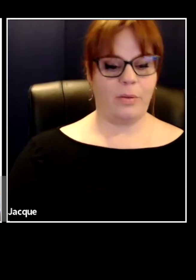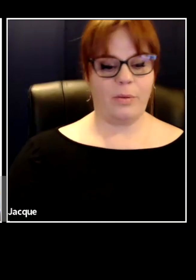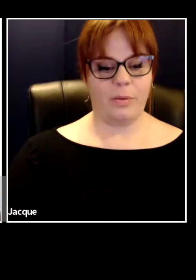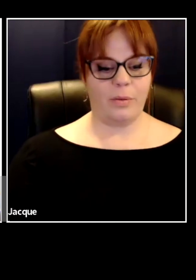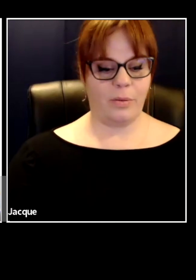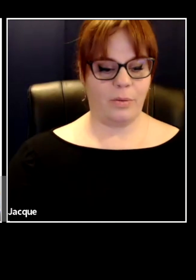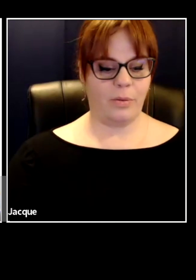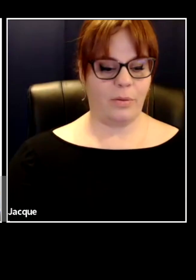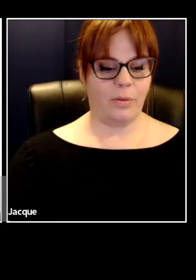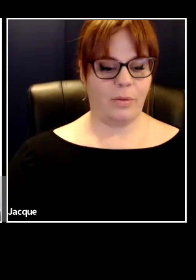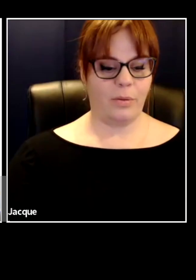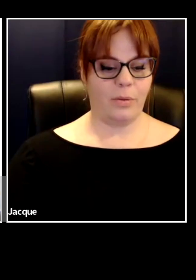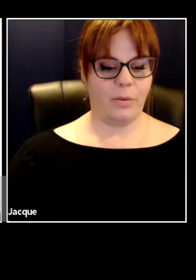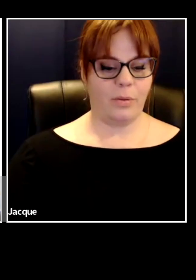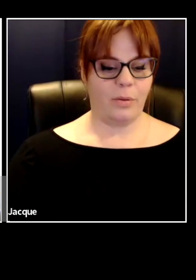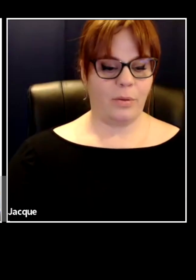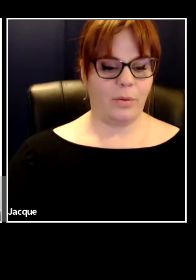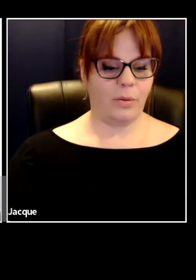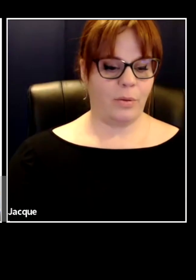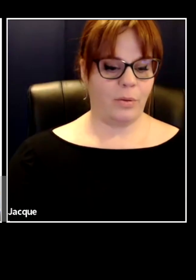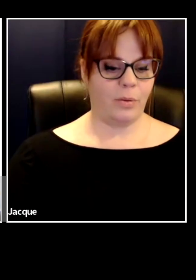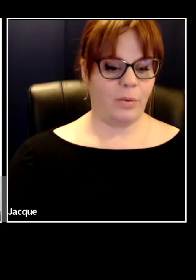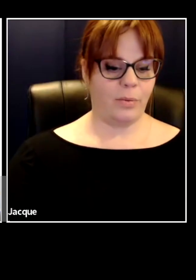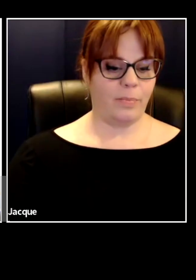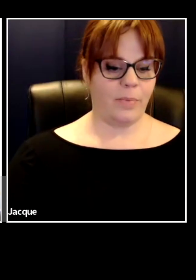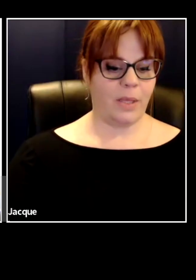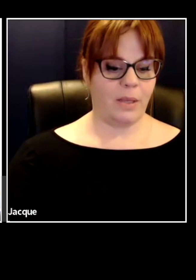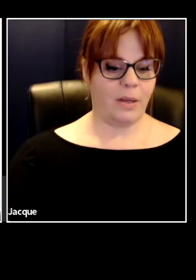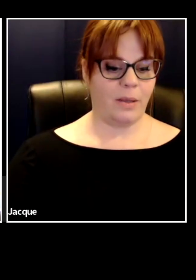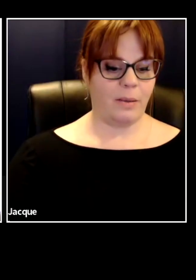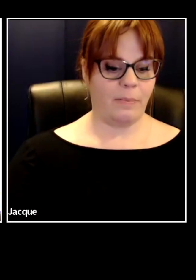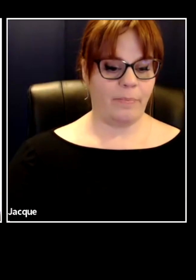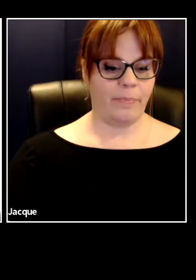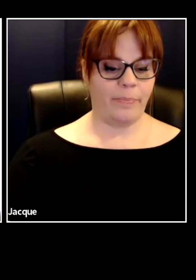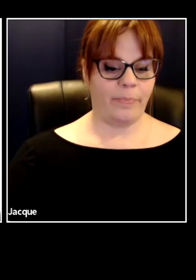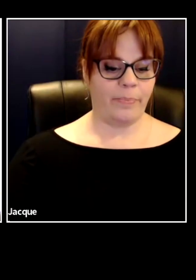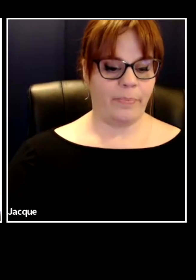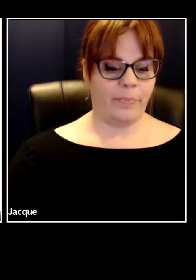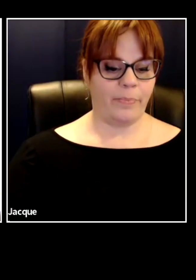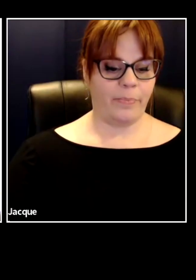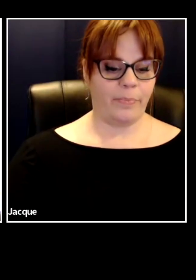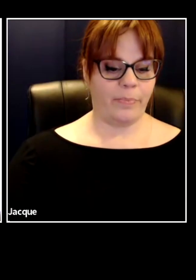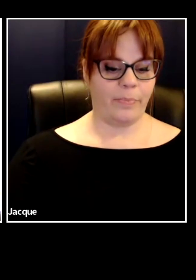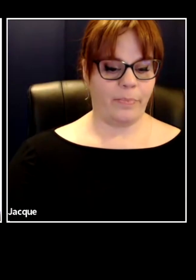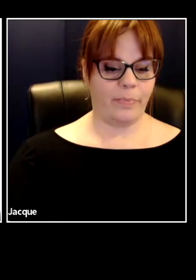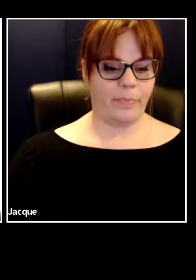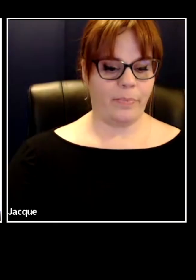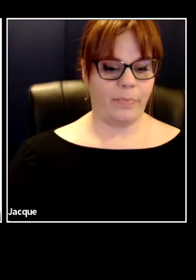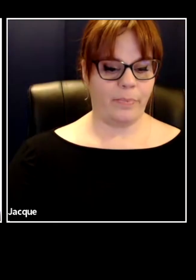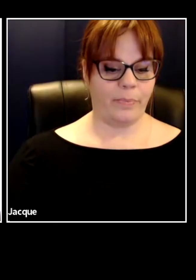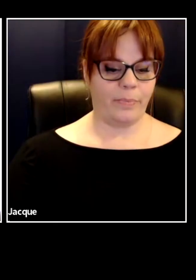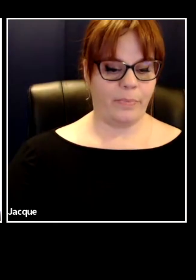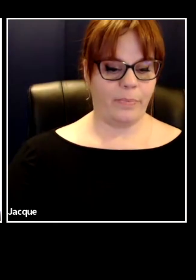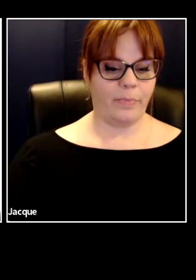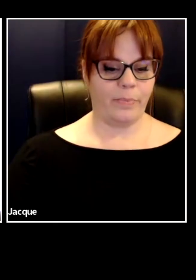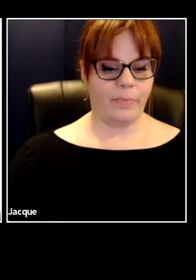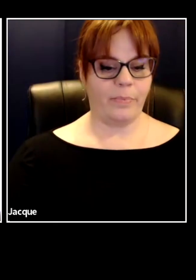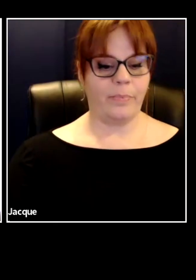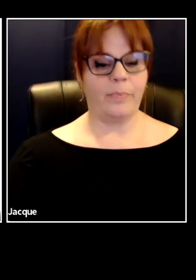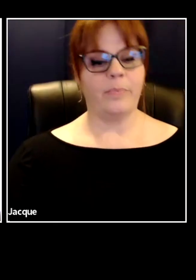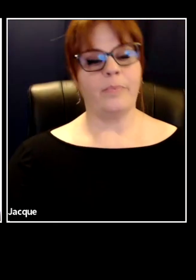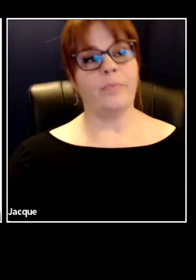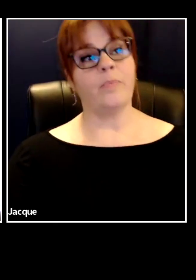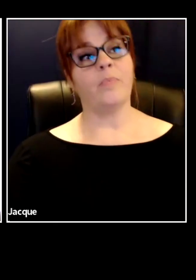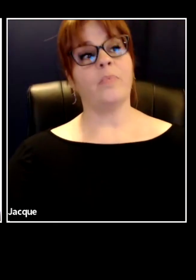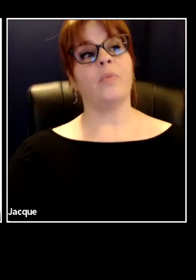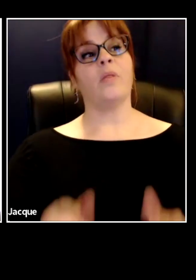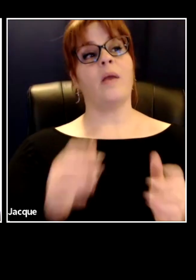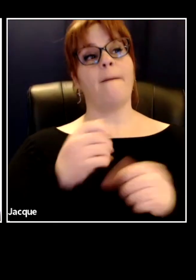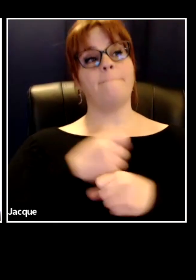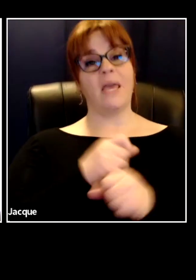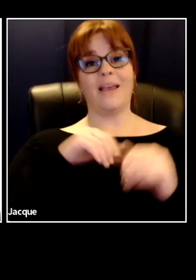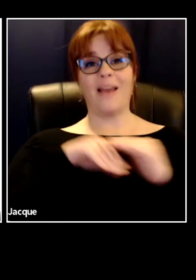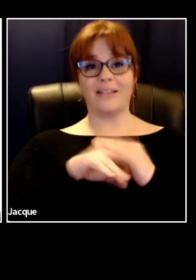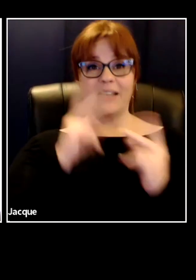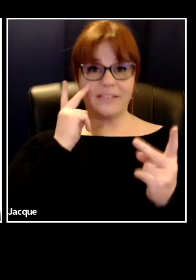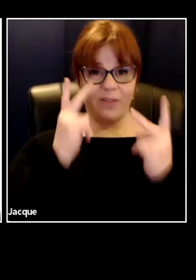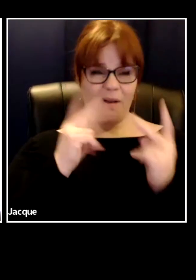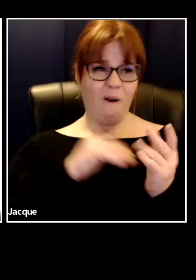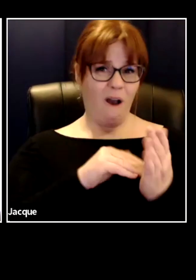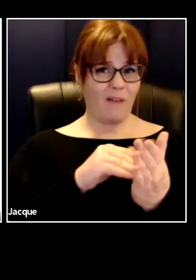so making access visible. Um, often times accessibility is people don't notice it when